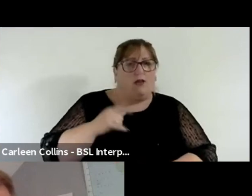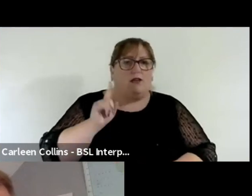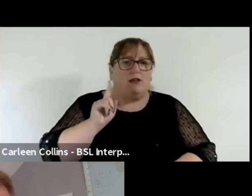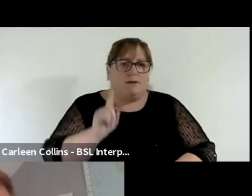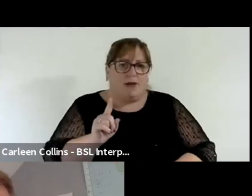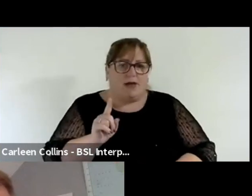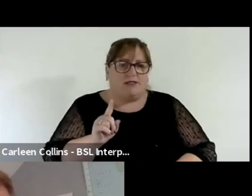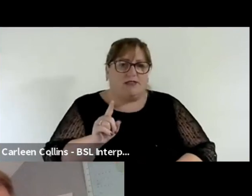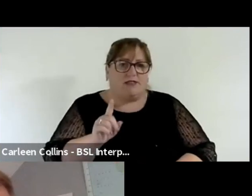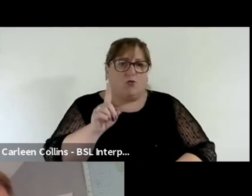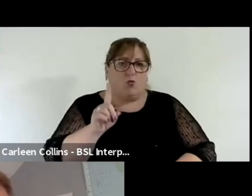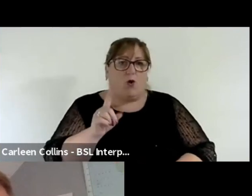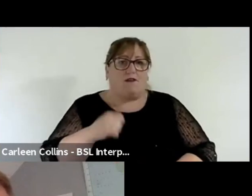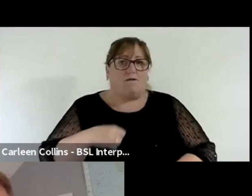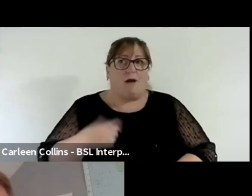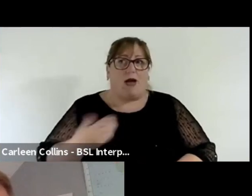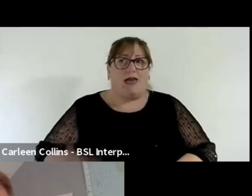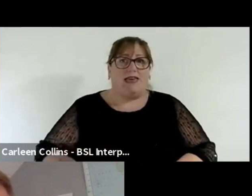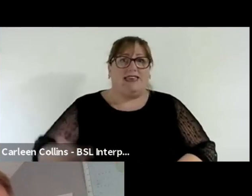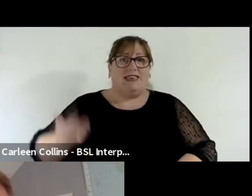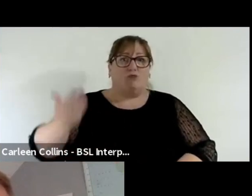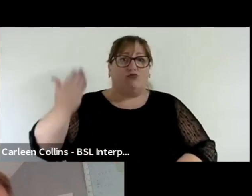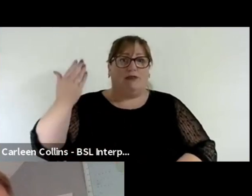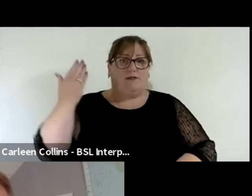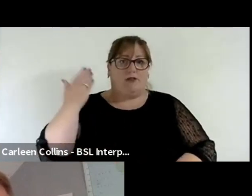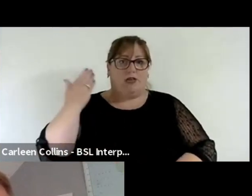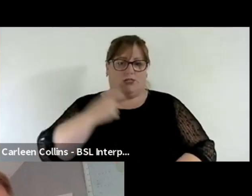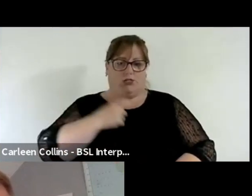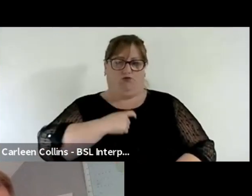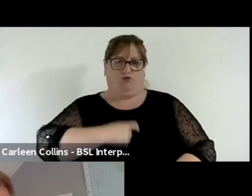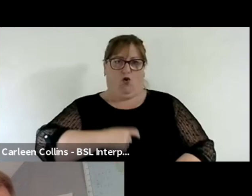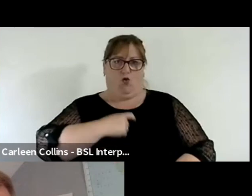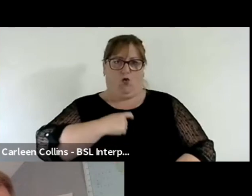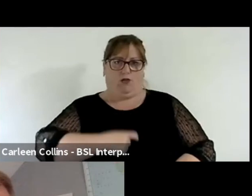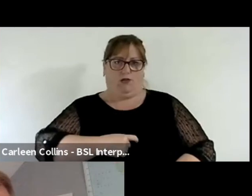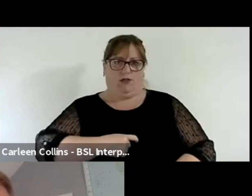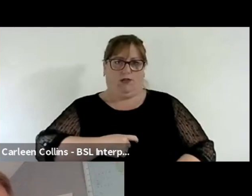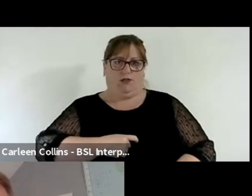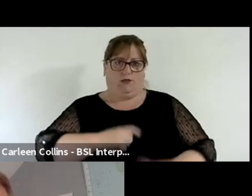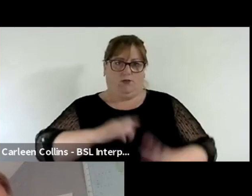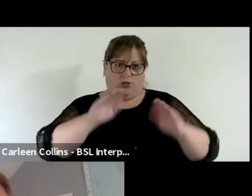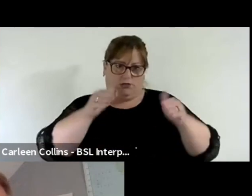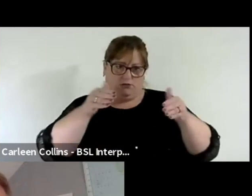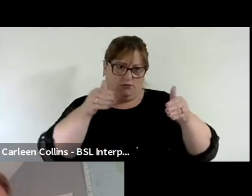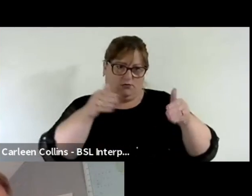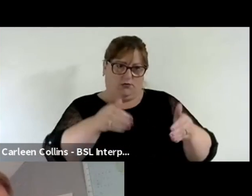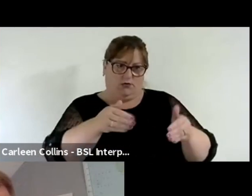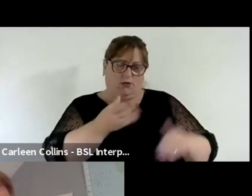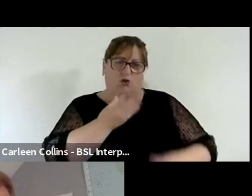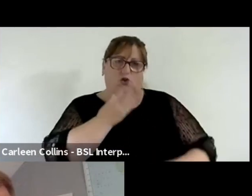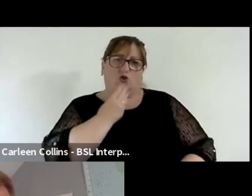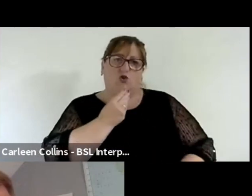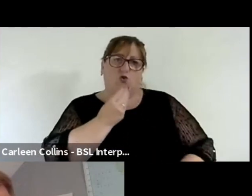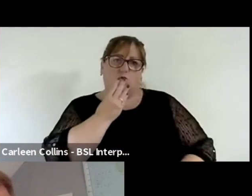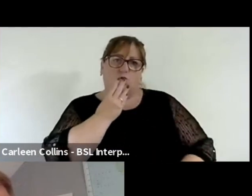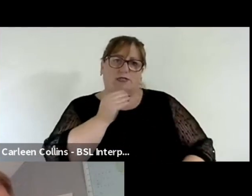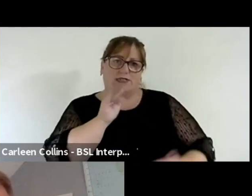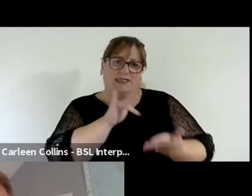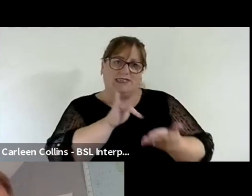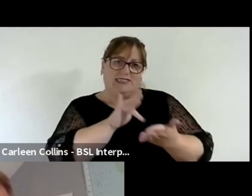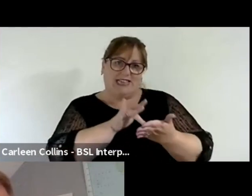Please come in and correct me Jessica if it's wrong.